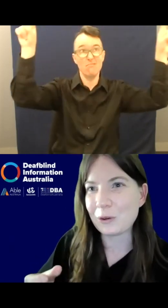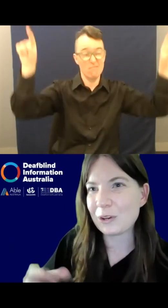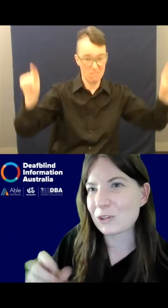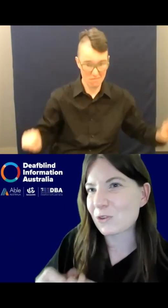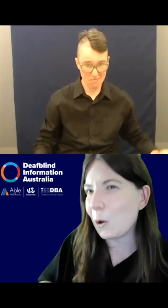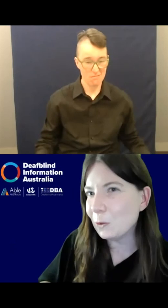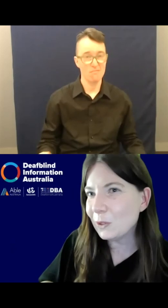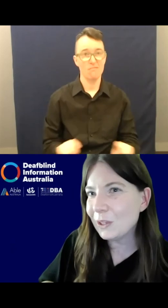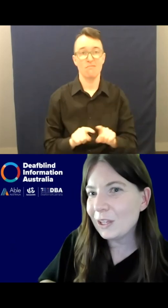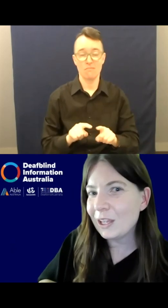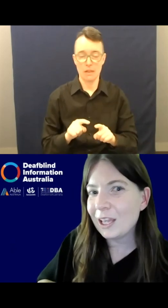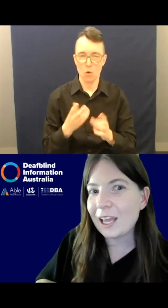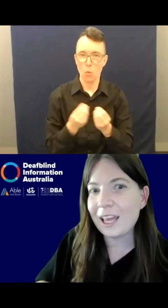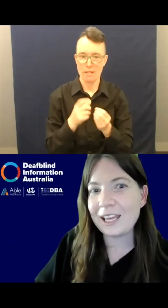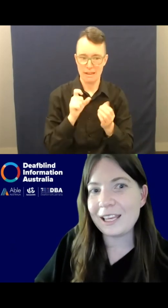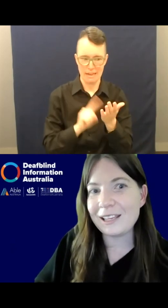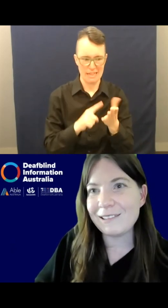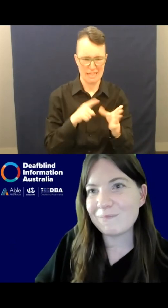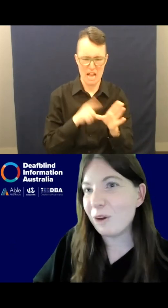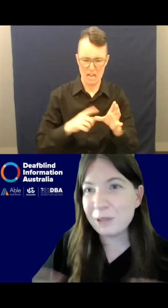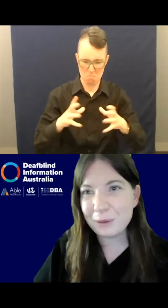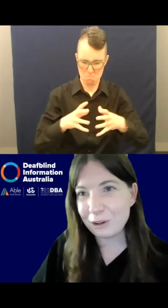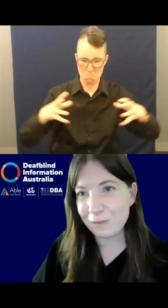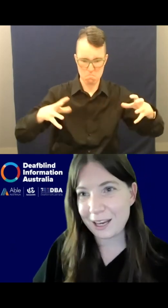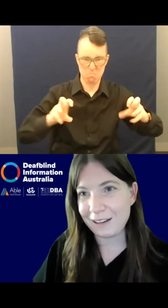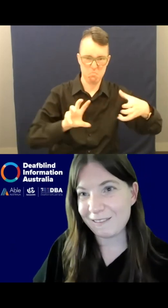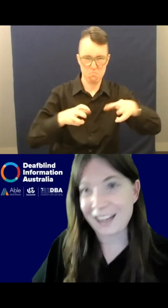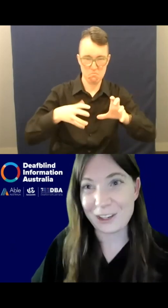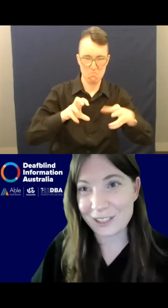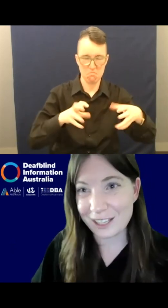control, he probably wouldn't have been that interested.